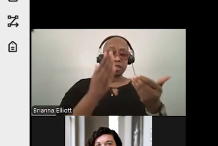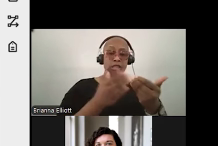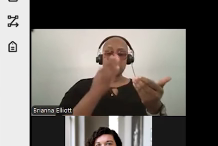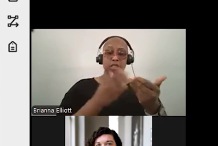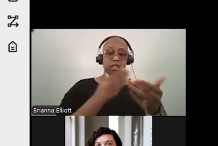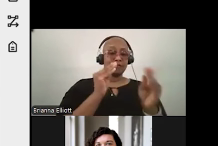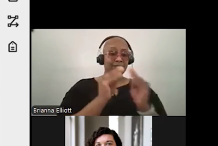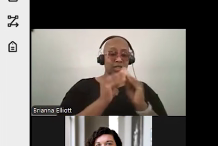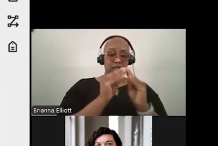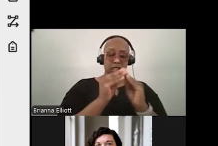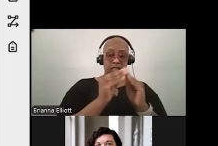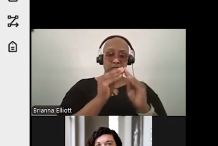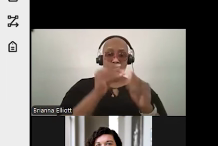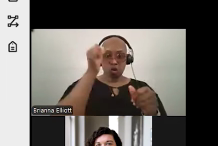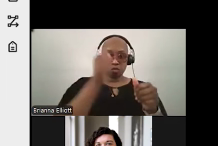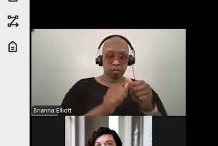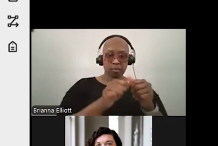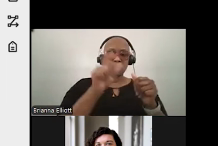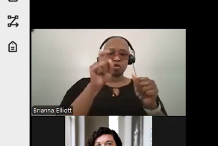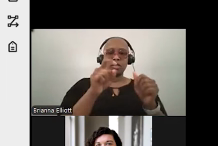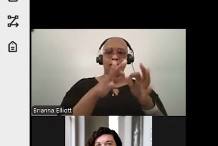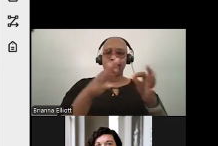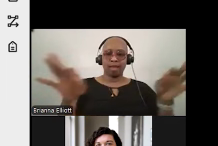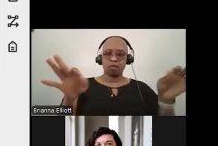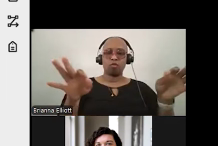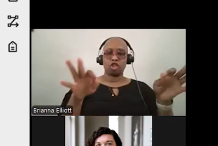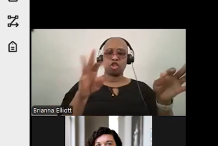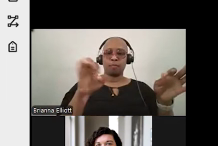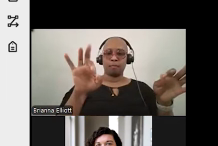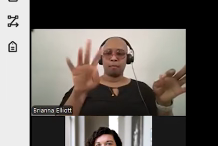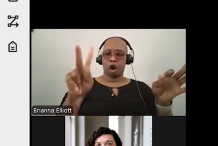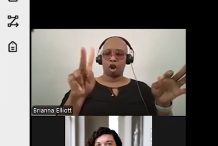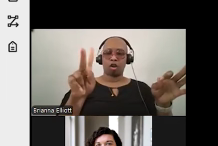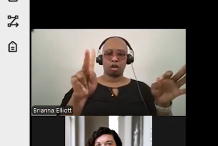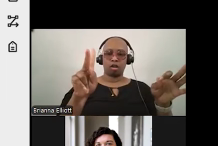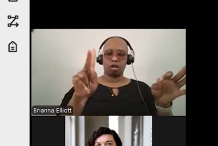I said you need to have that language marked? We don't have that here. We can rightclick, mark that